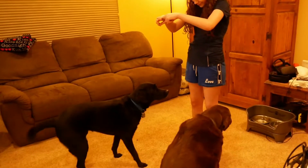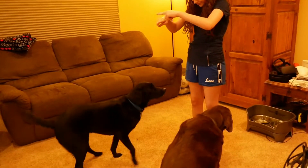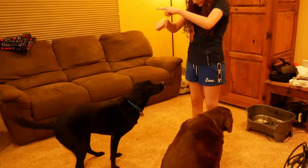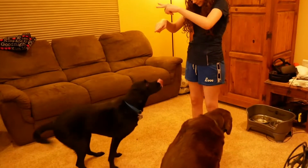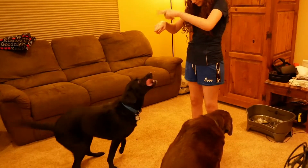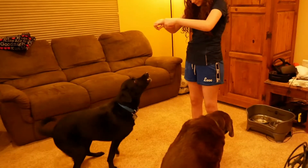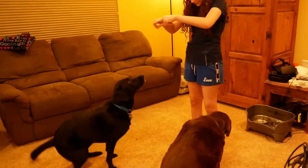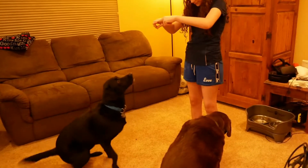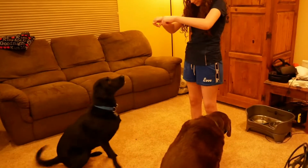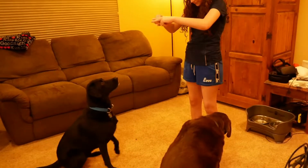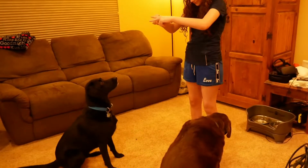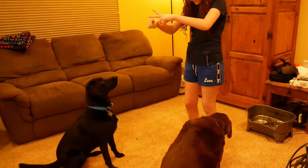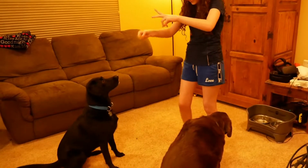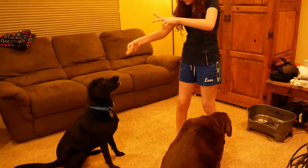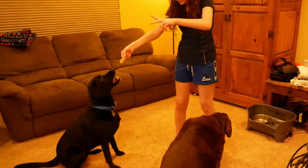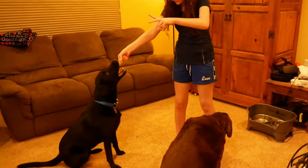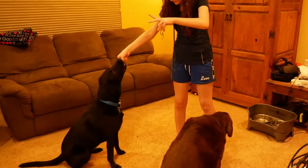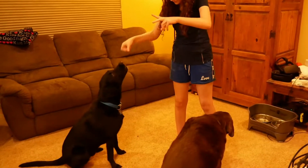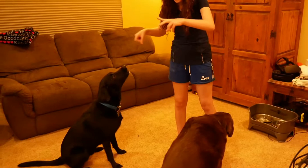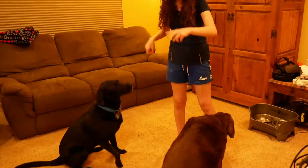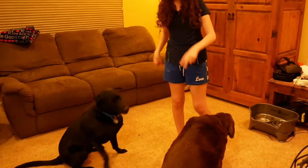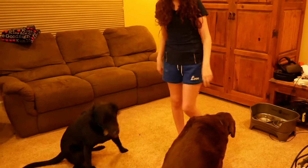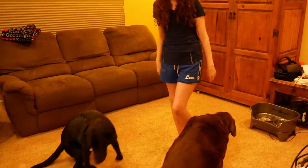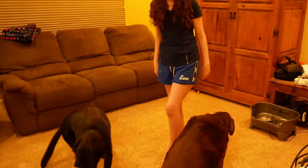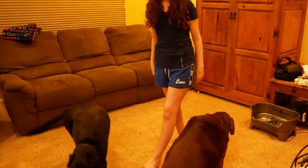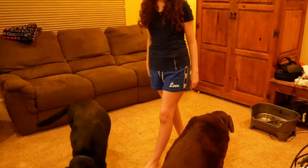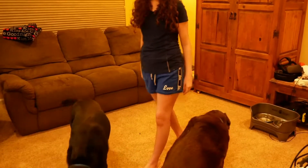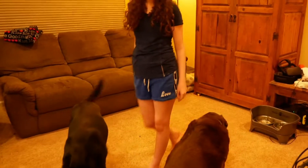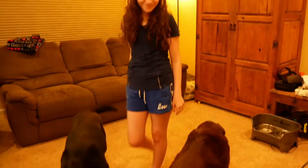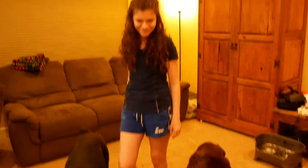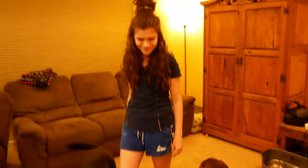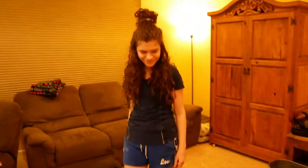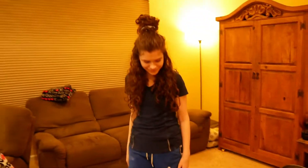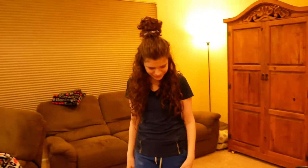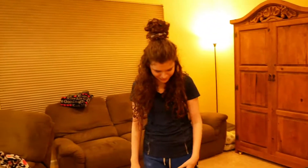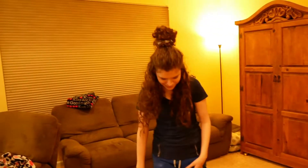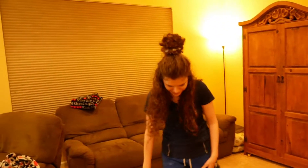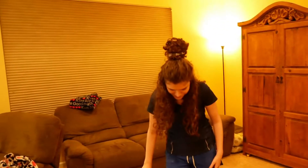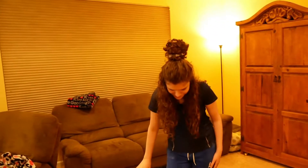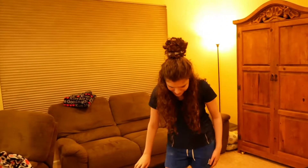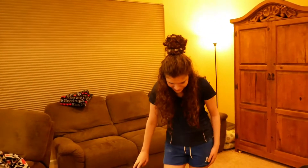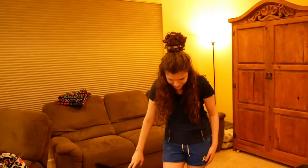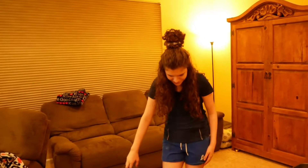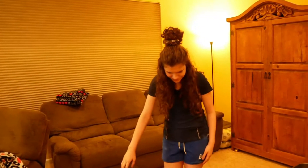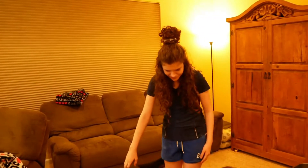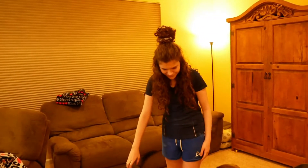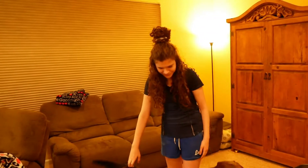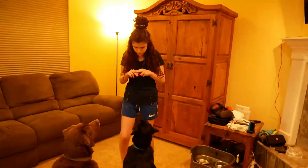if you're training a dog any other way so you just teach them to sit thank you elena